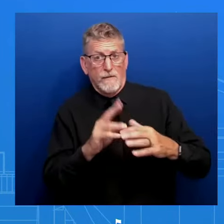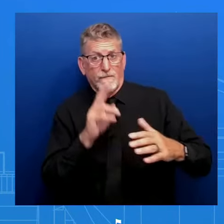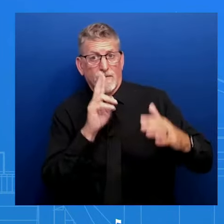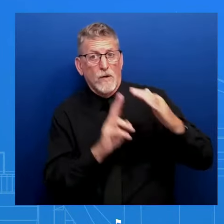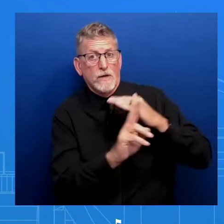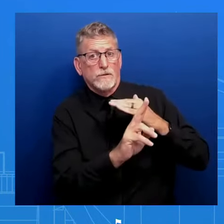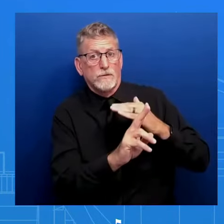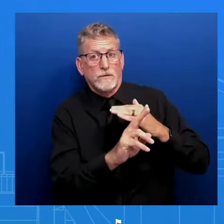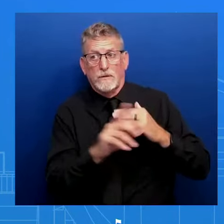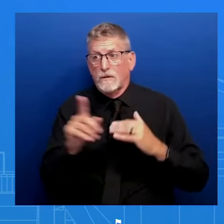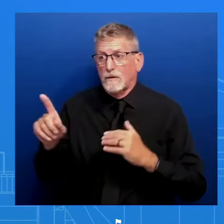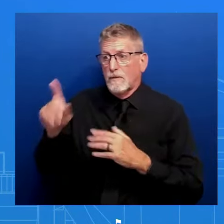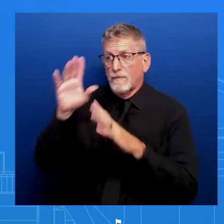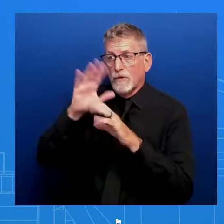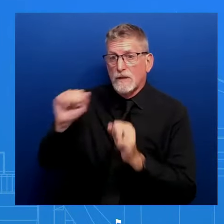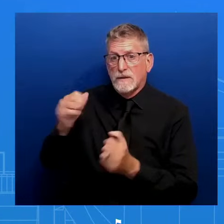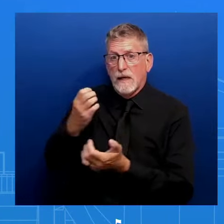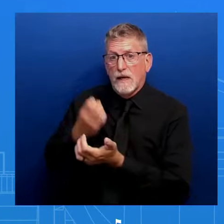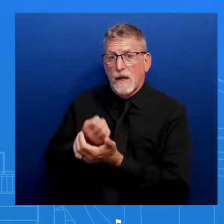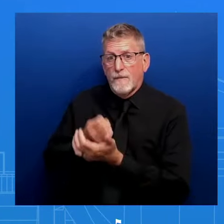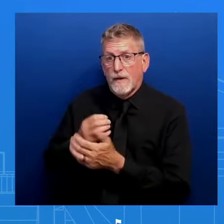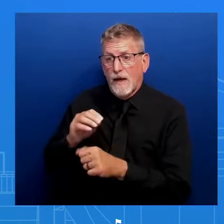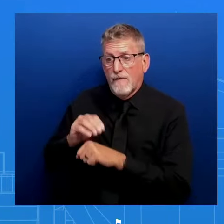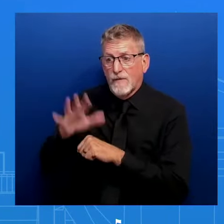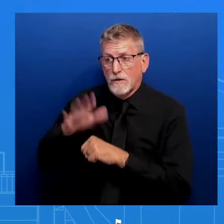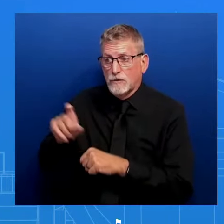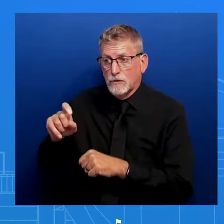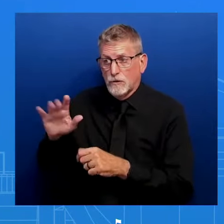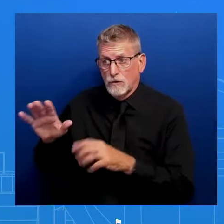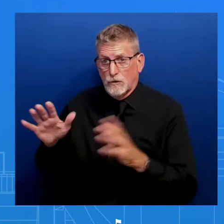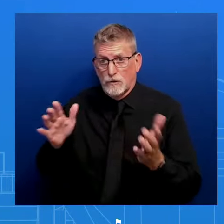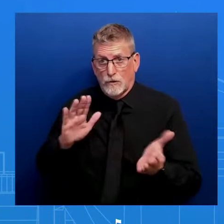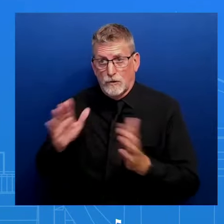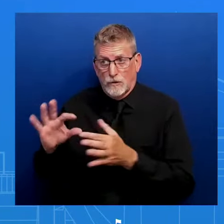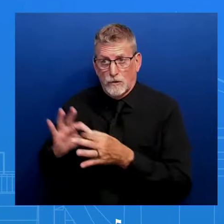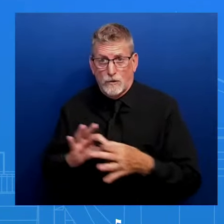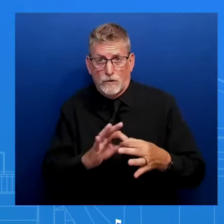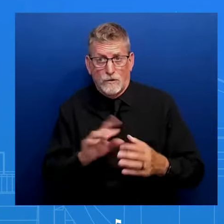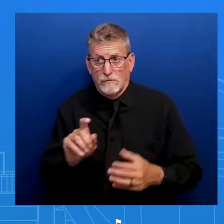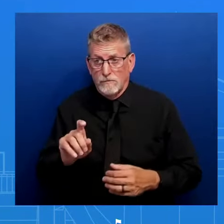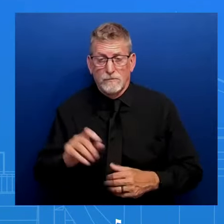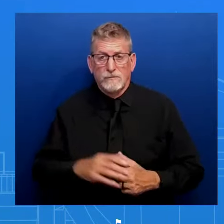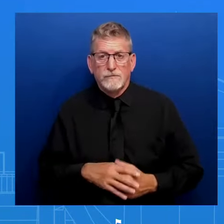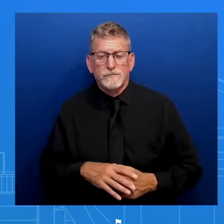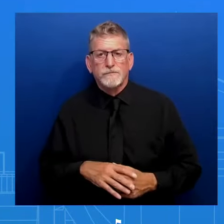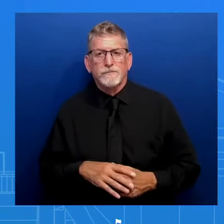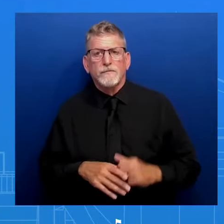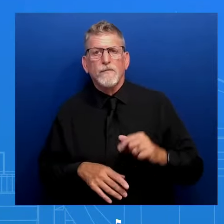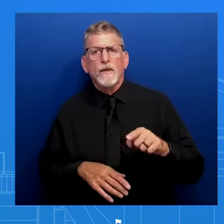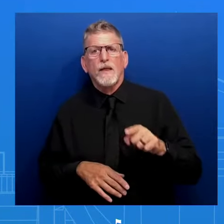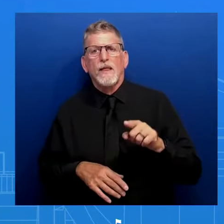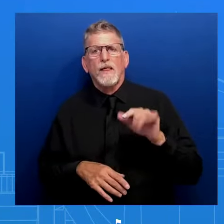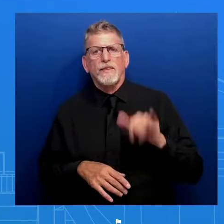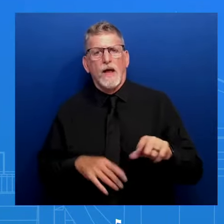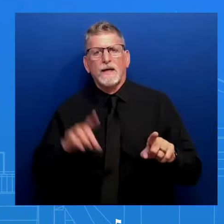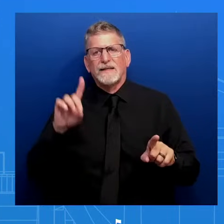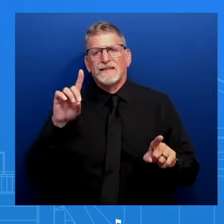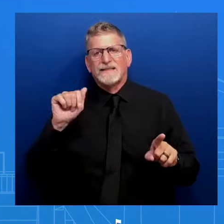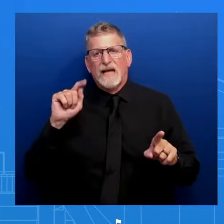That's based on the data that we've seen: CPI, PPI, all the data that we've seen the past couple of months. That's where we're getting that.